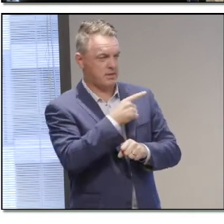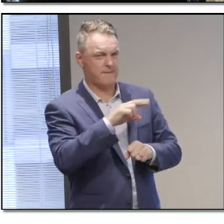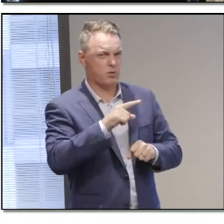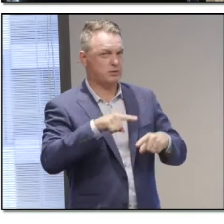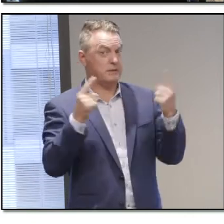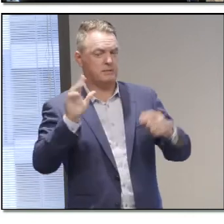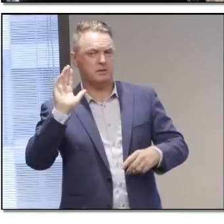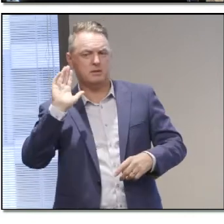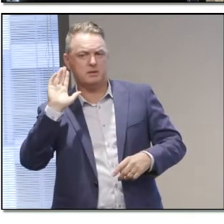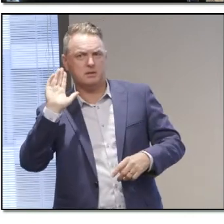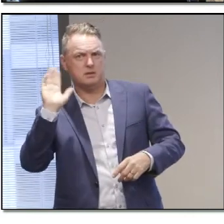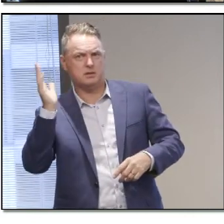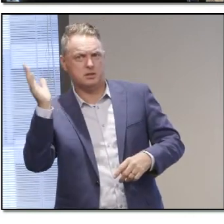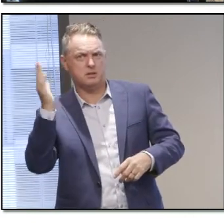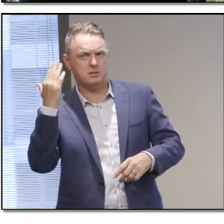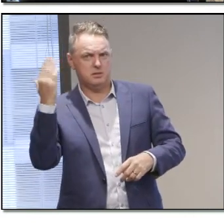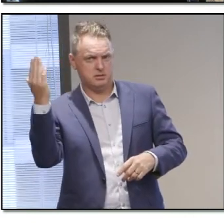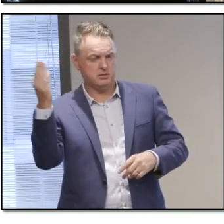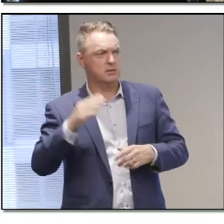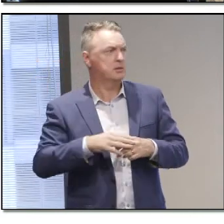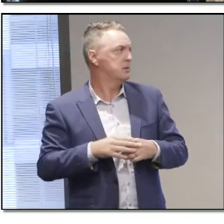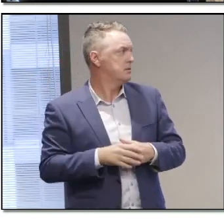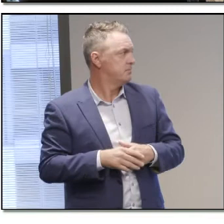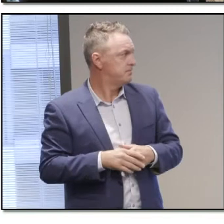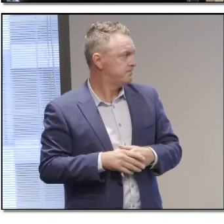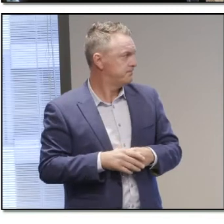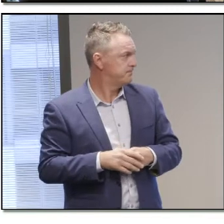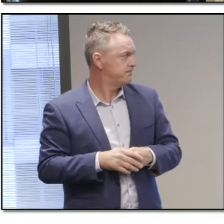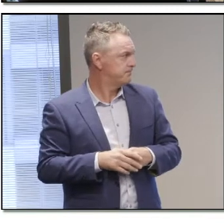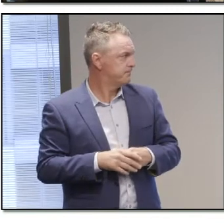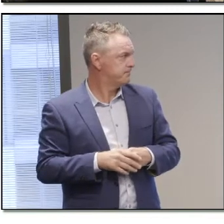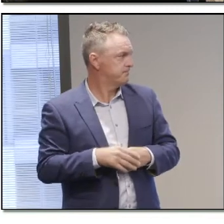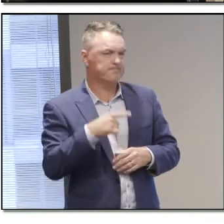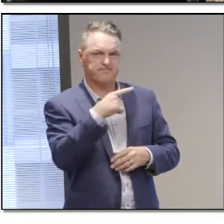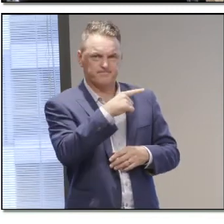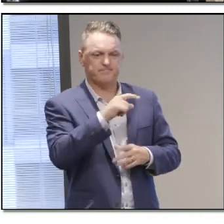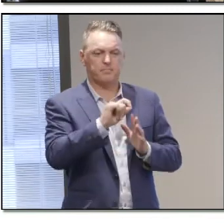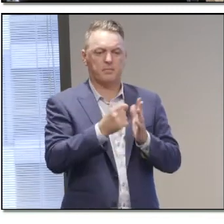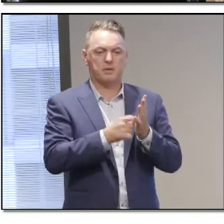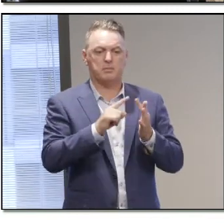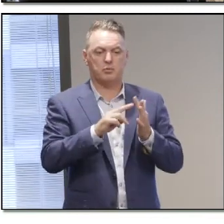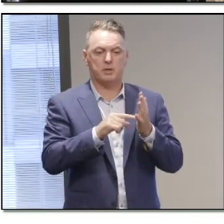about plasticizers, so bisphenols and phthalates. This is talking about prenatal exposure, there are